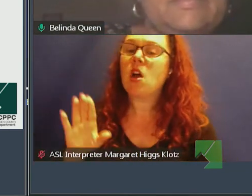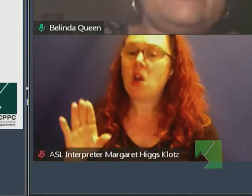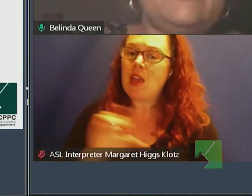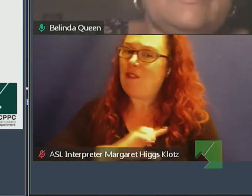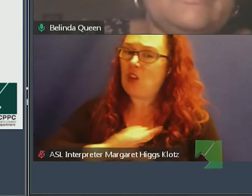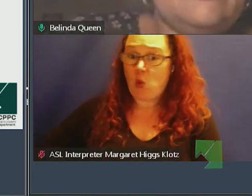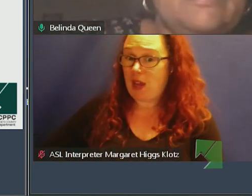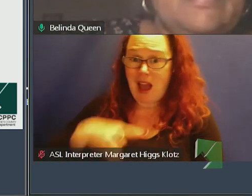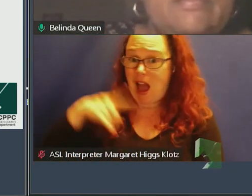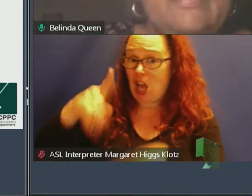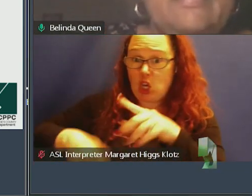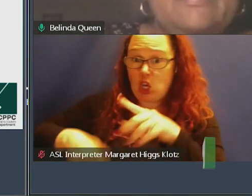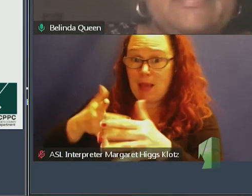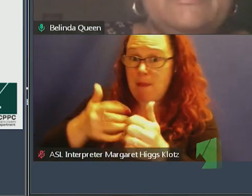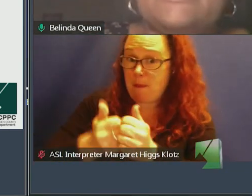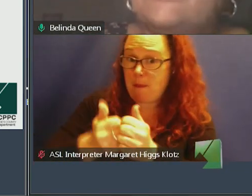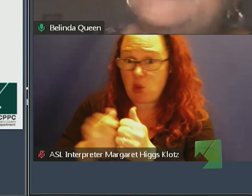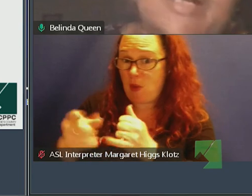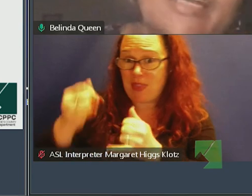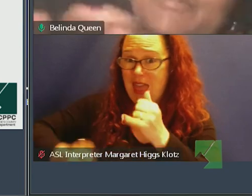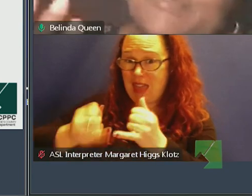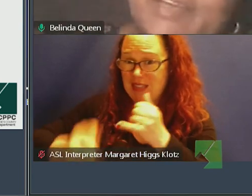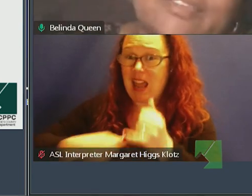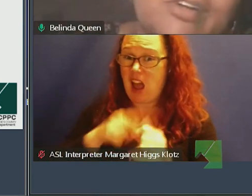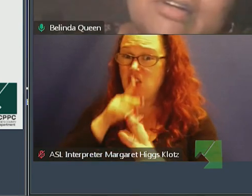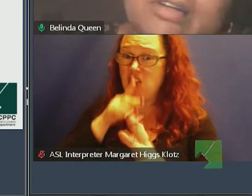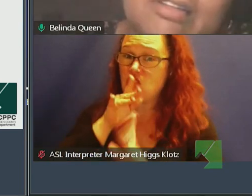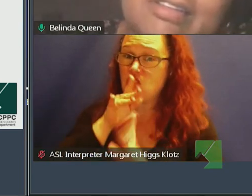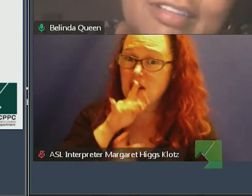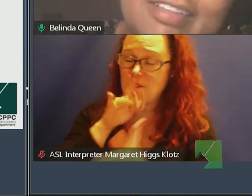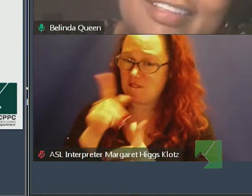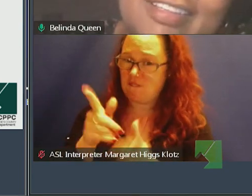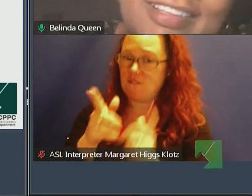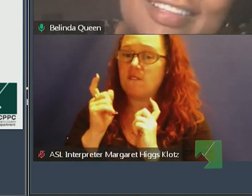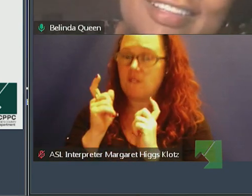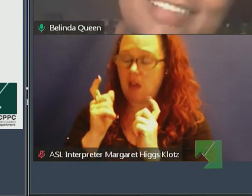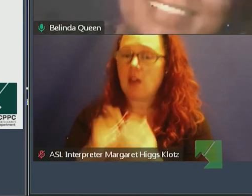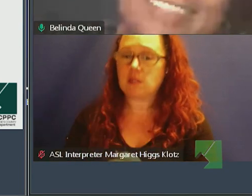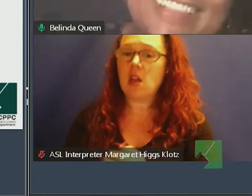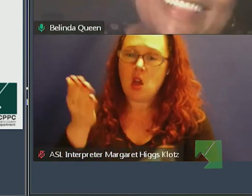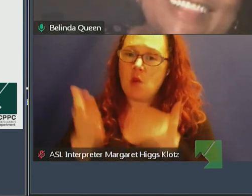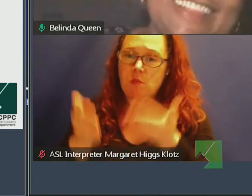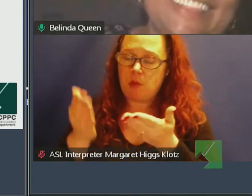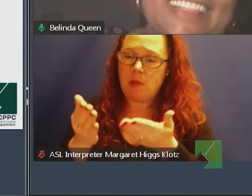And, and I talk fast. I've had to try to slow down here, probably not successfully, but you've said a number of things,